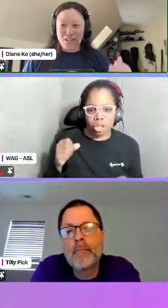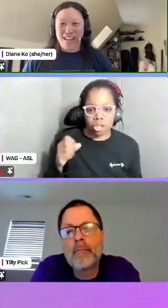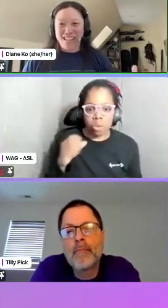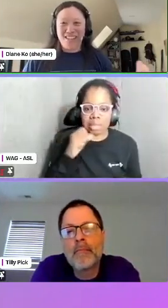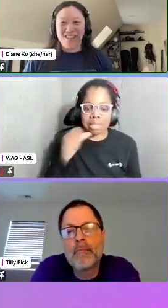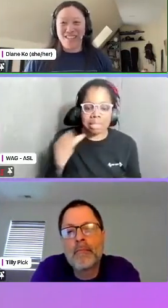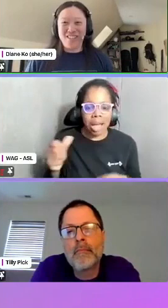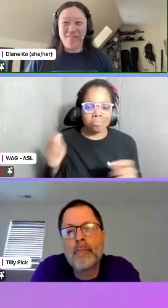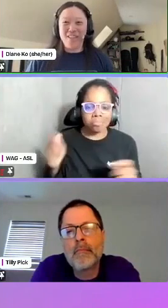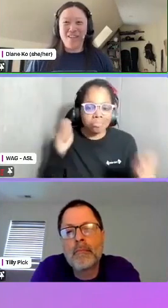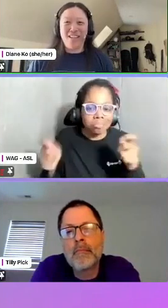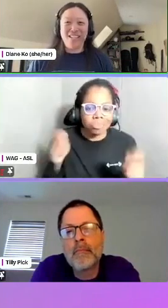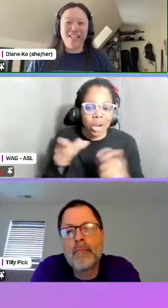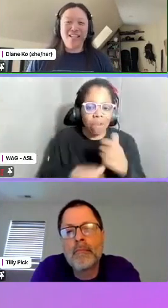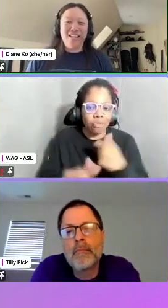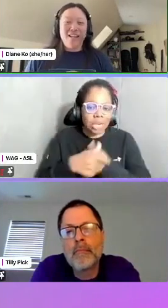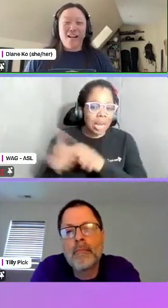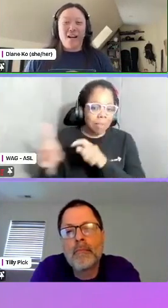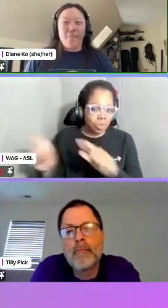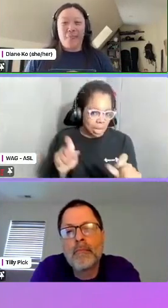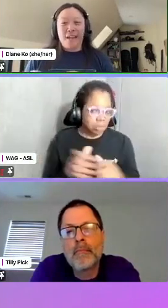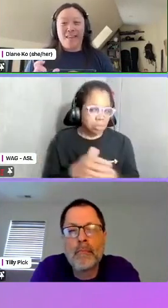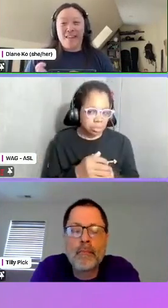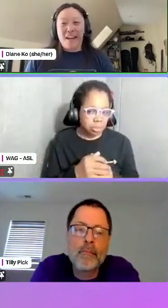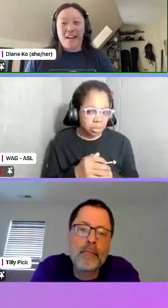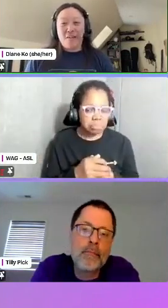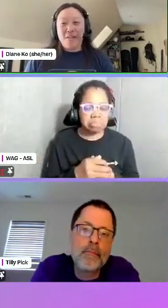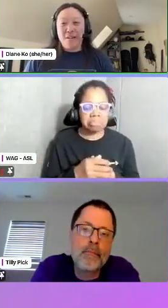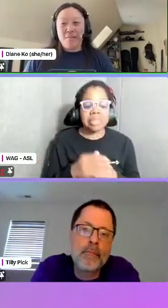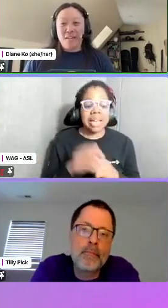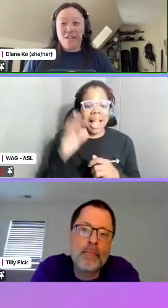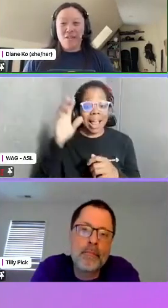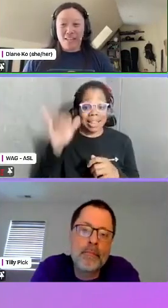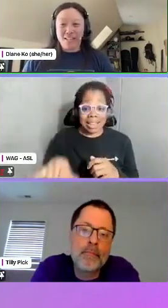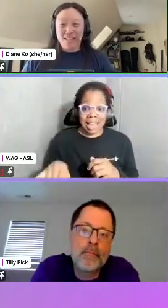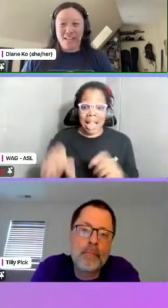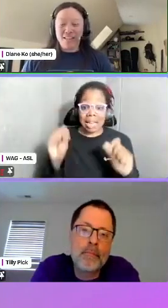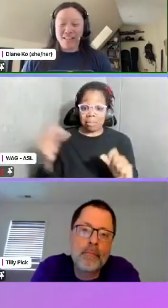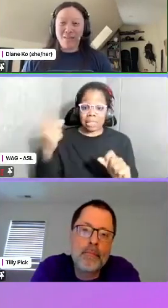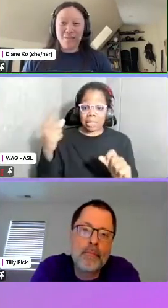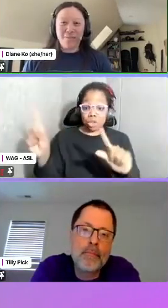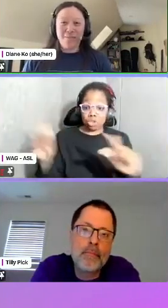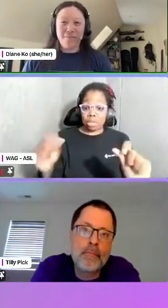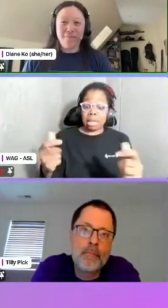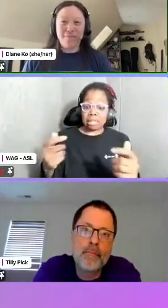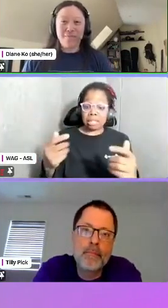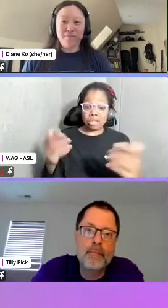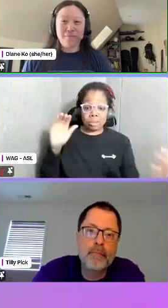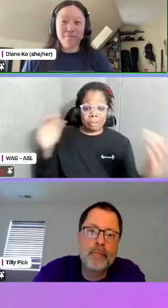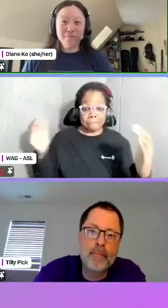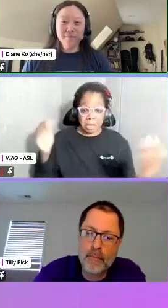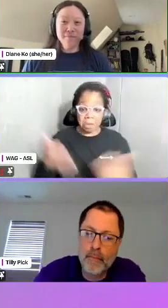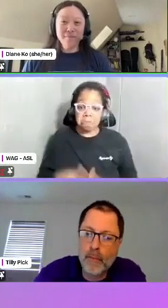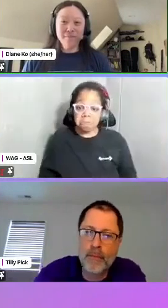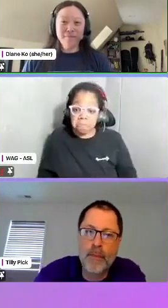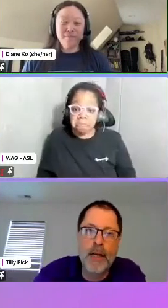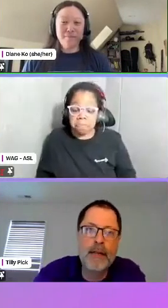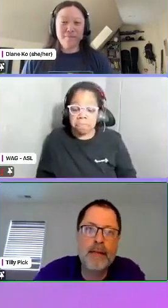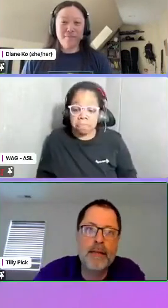accessibility. It's just half our job anyway. I also put together a list of additional resources that go over many